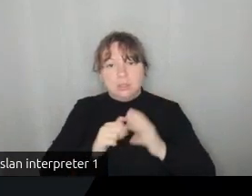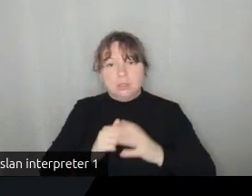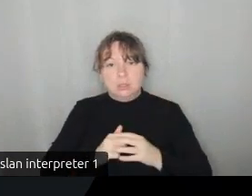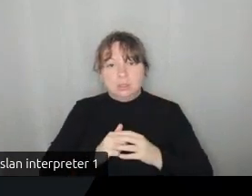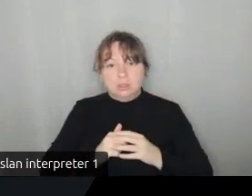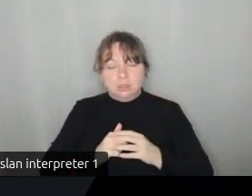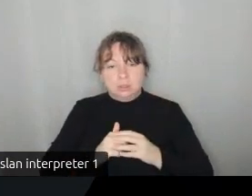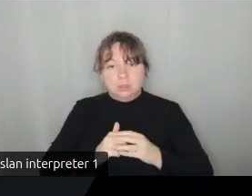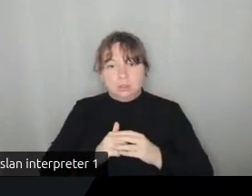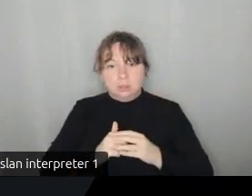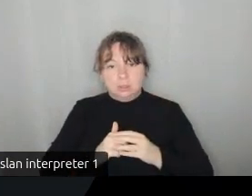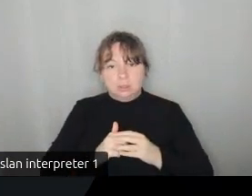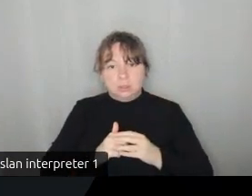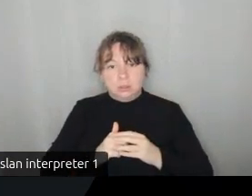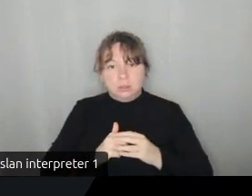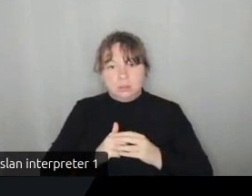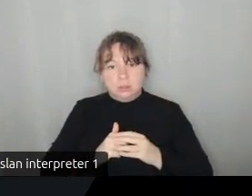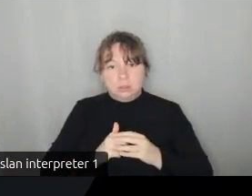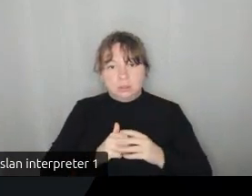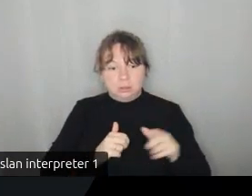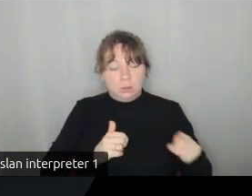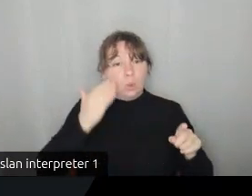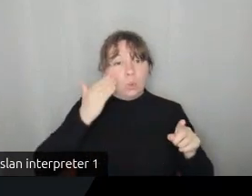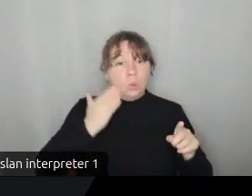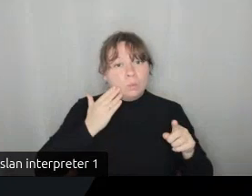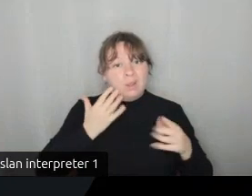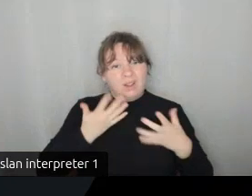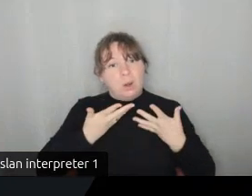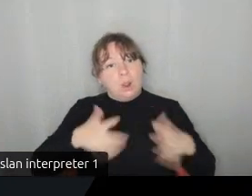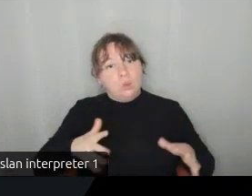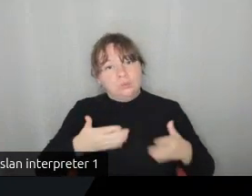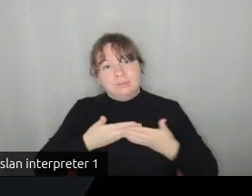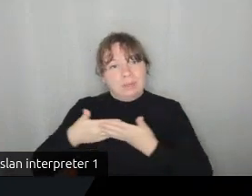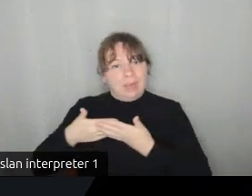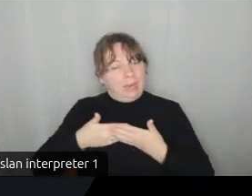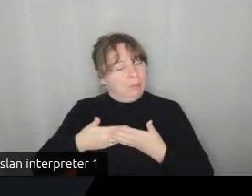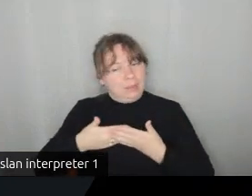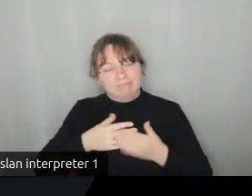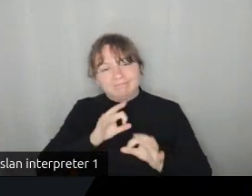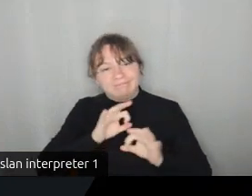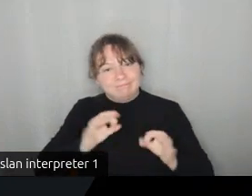um, this aggrieved had unfortunately had a miscarriage. So she contacted us and received